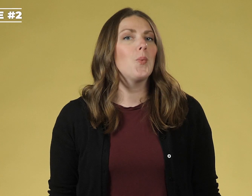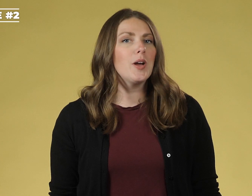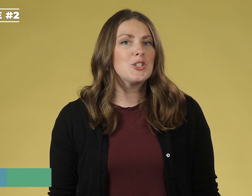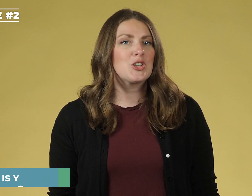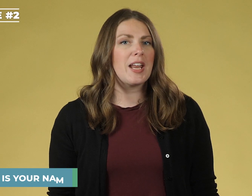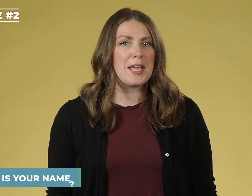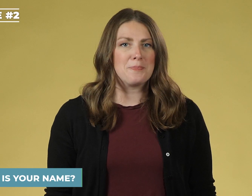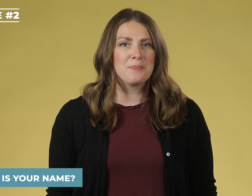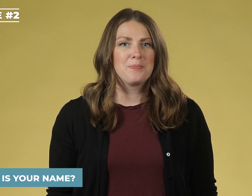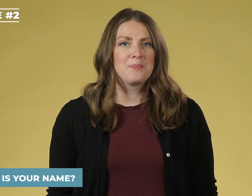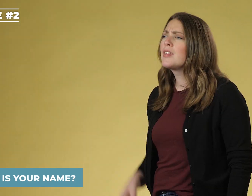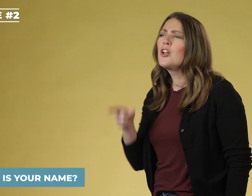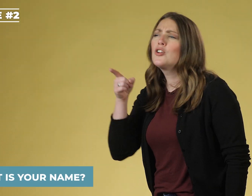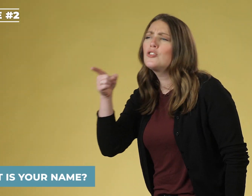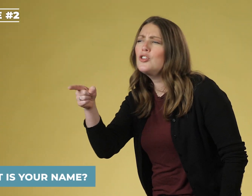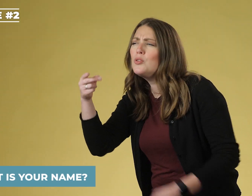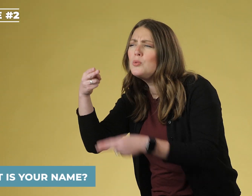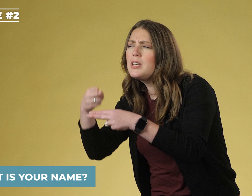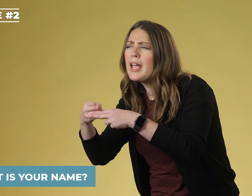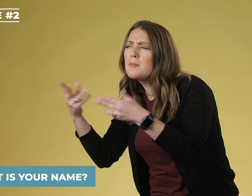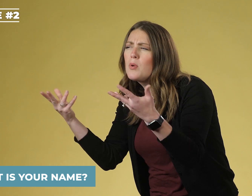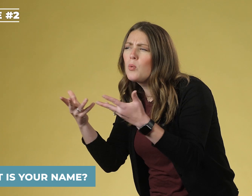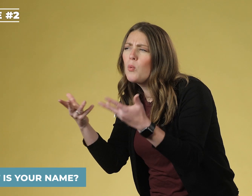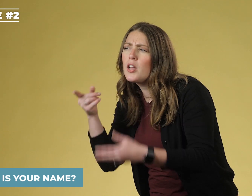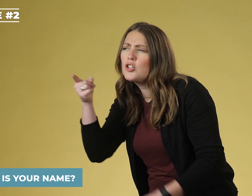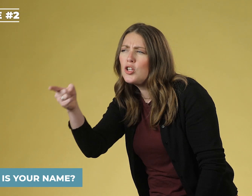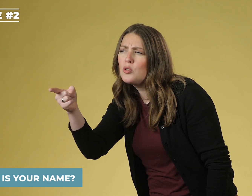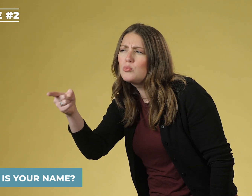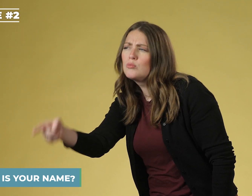What is your name? 'You name what you?'